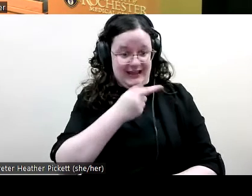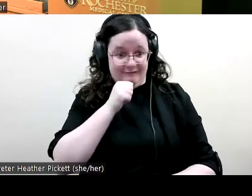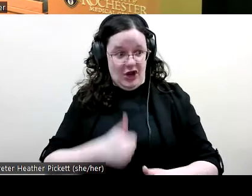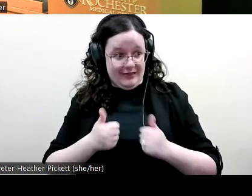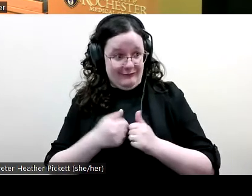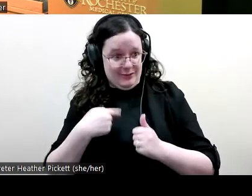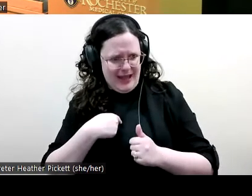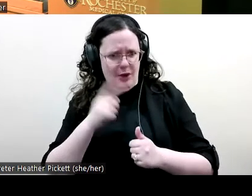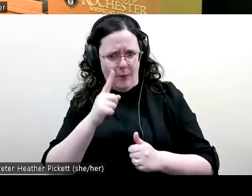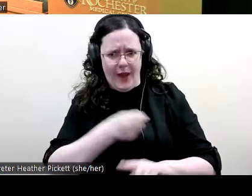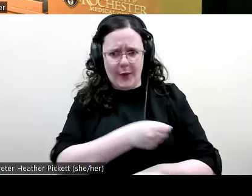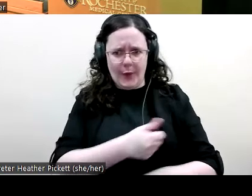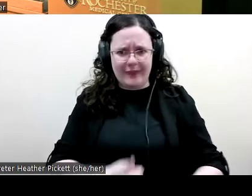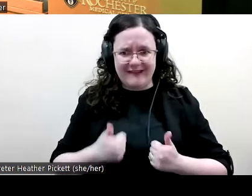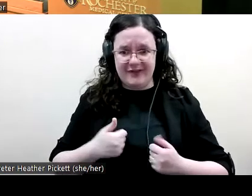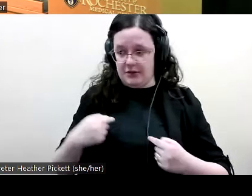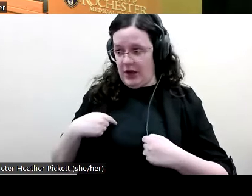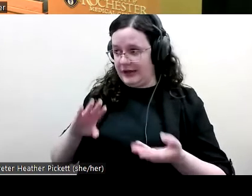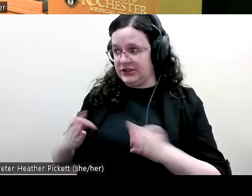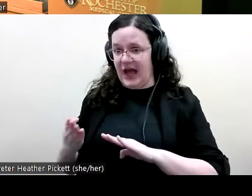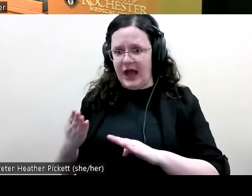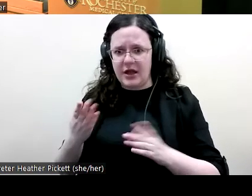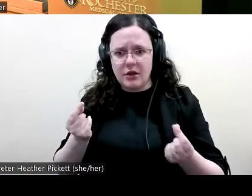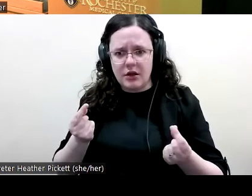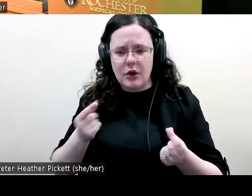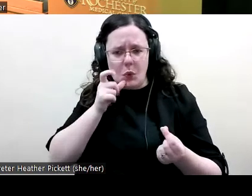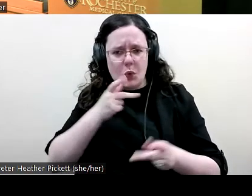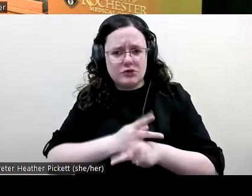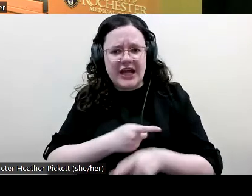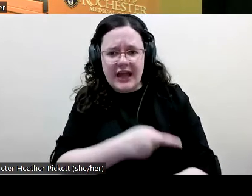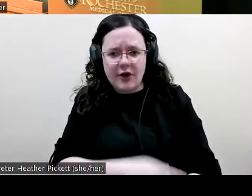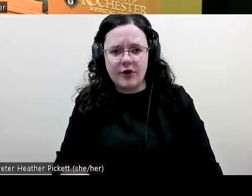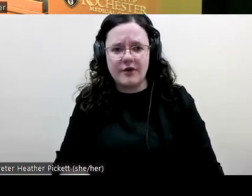who's going to take care of them um and then the plans for the other family members might also be